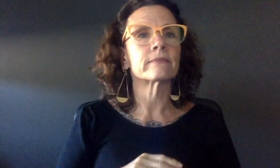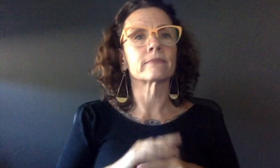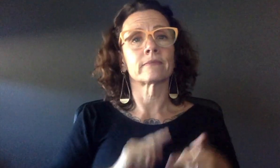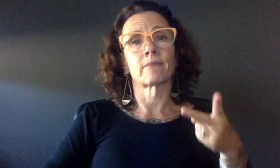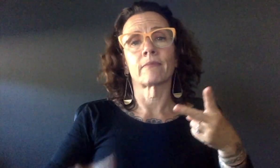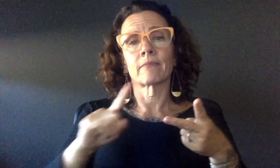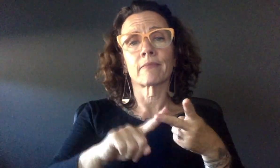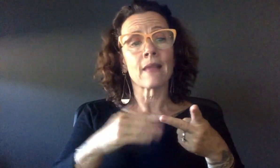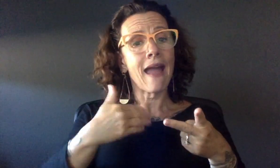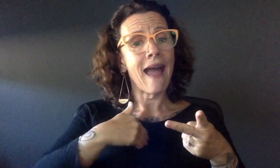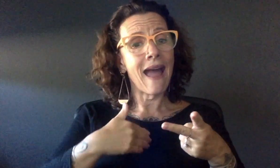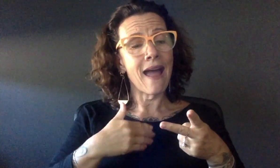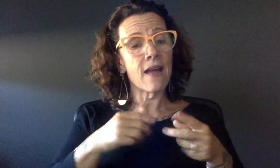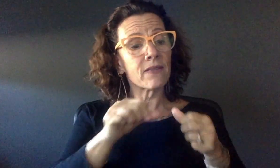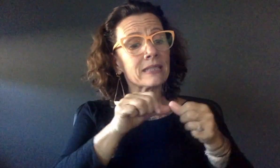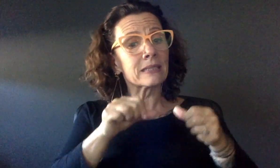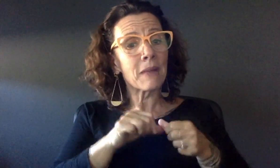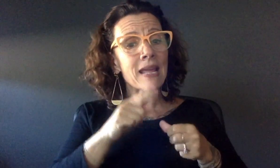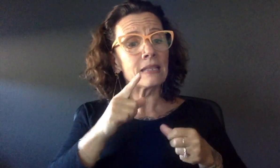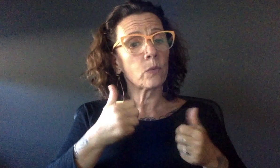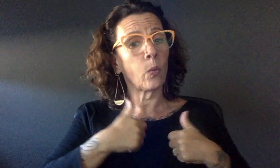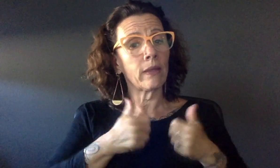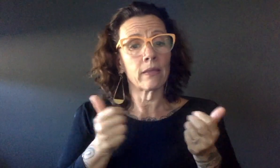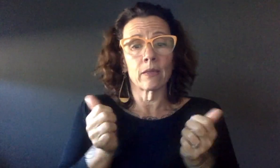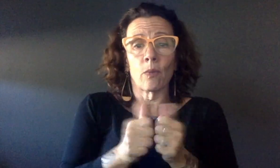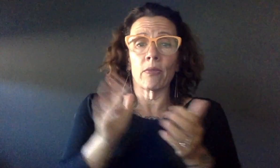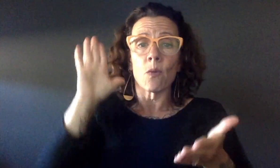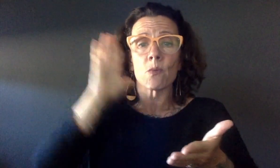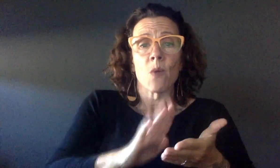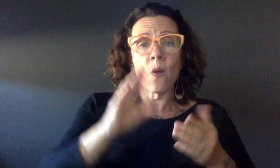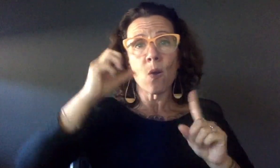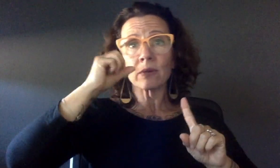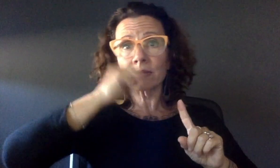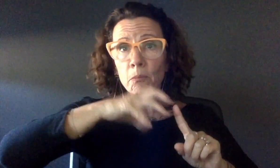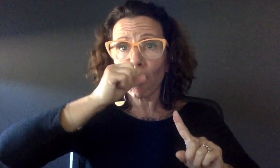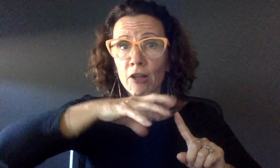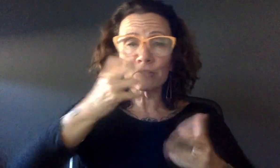Low stimulation spaces near